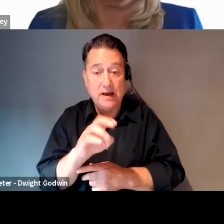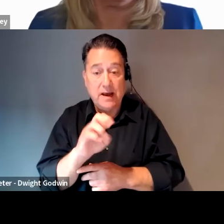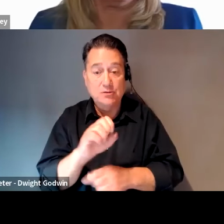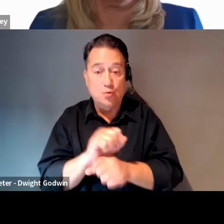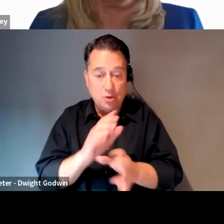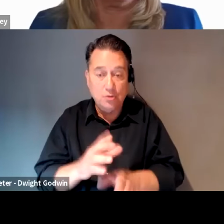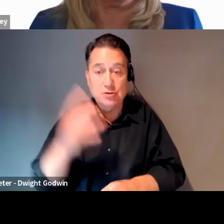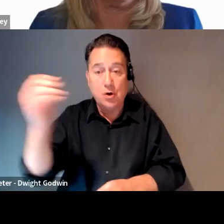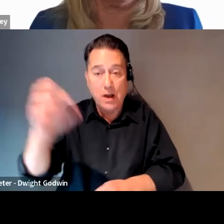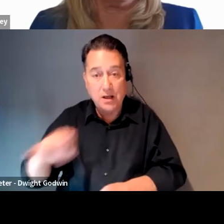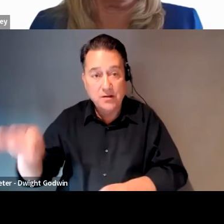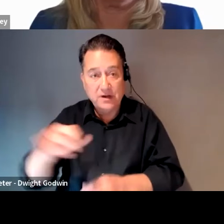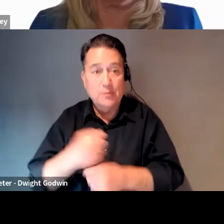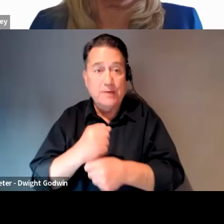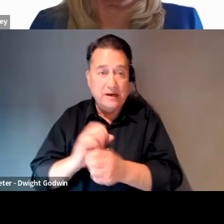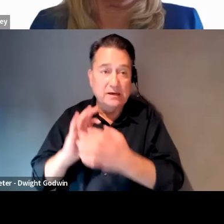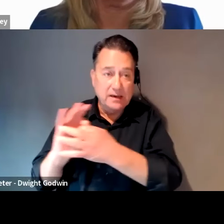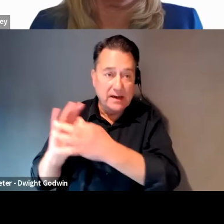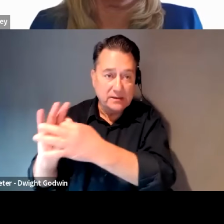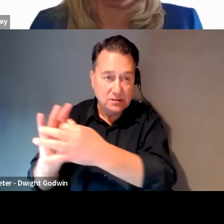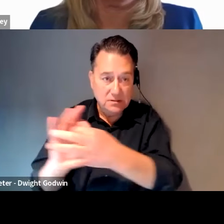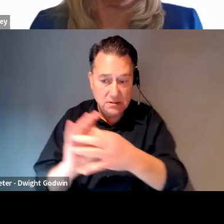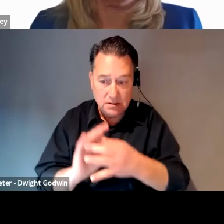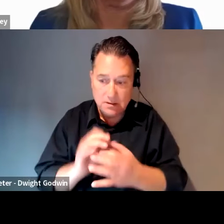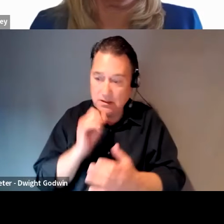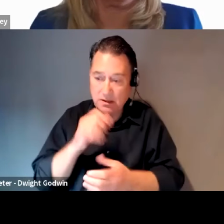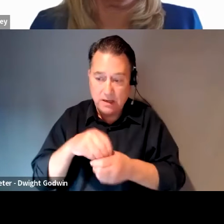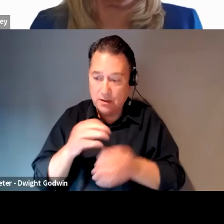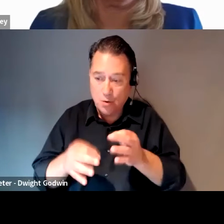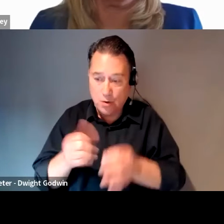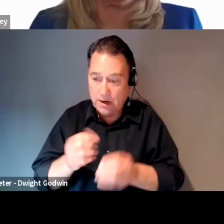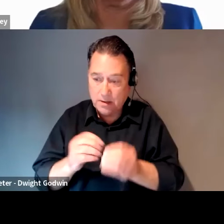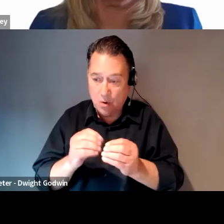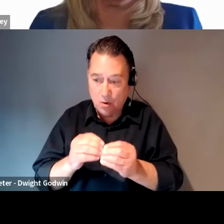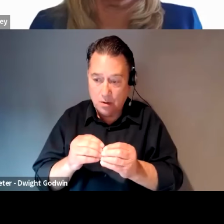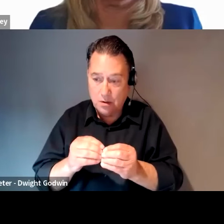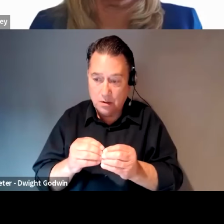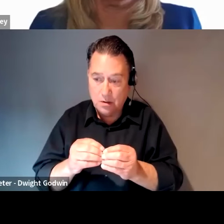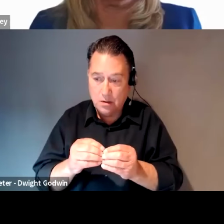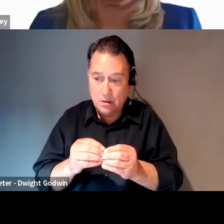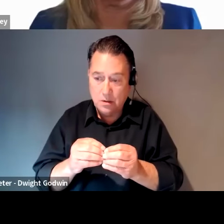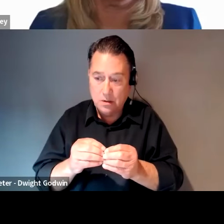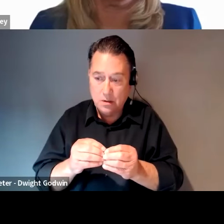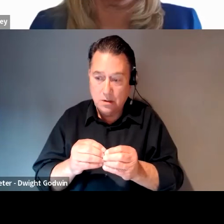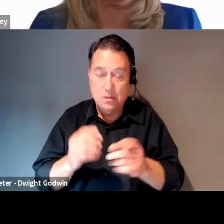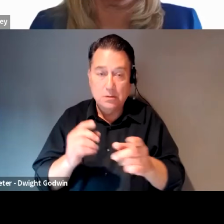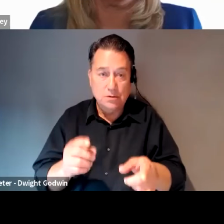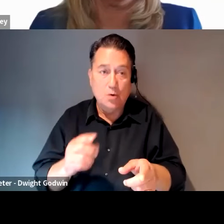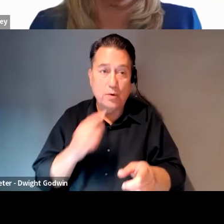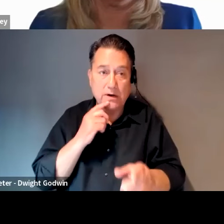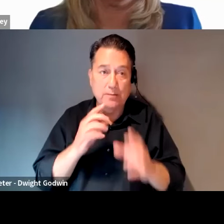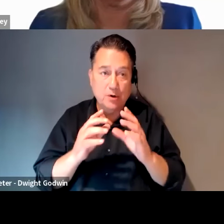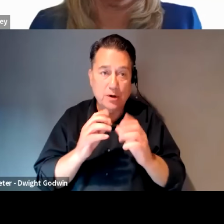and they're making the connections and they're not even in court anymore. We have two super caseworker in the courtroom who could communicate directly with people, give us answers.